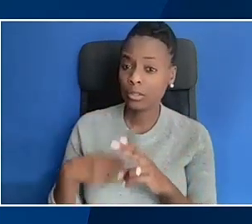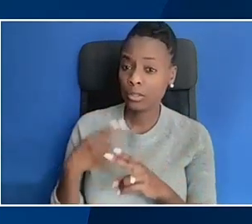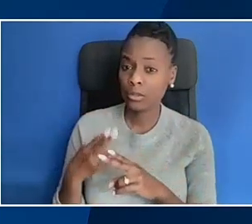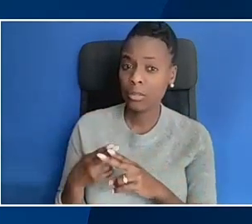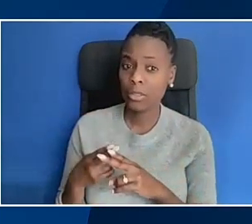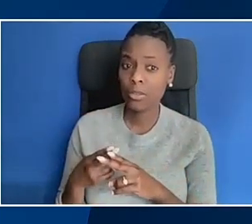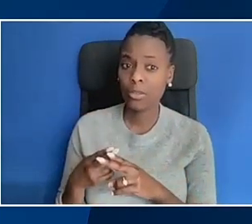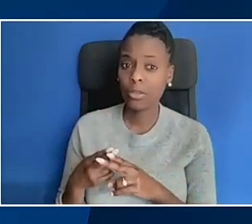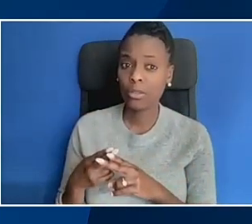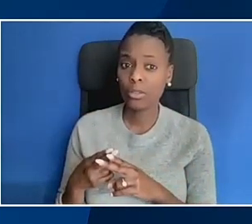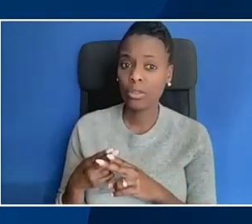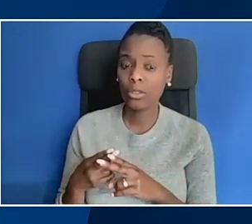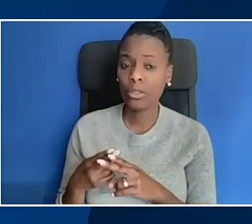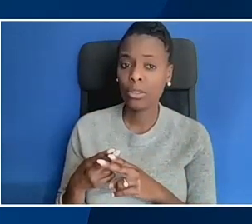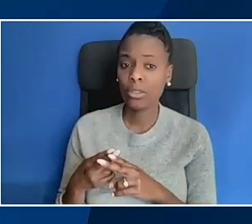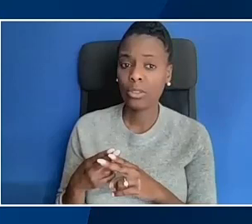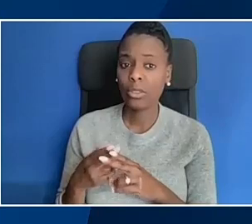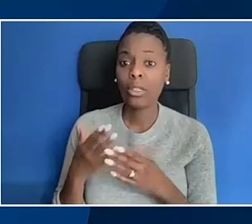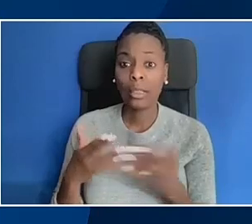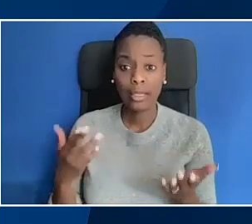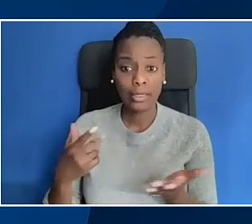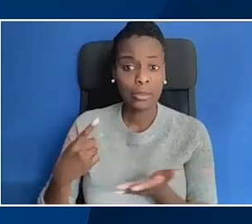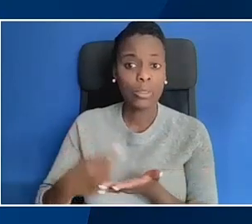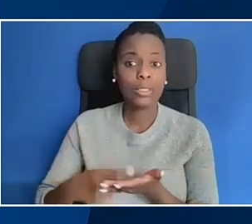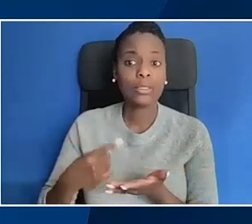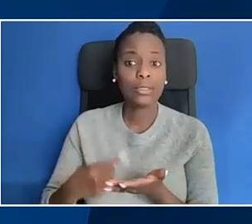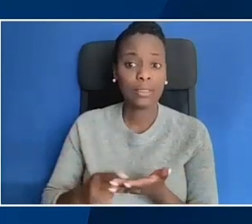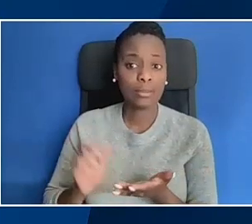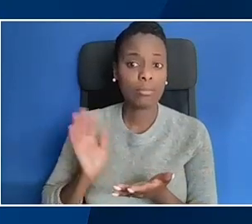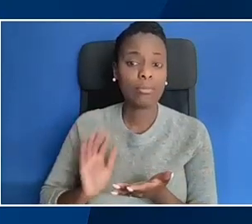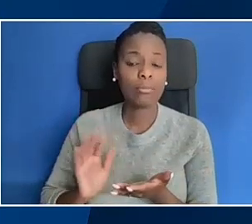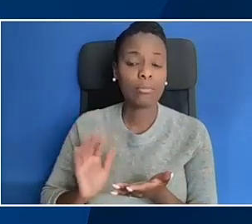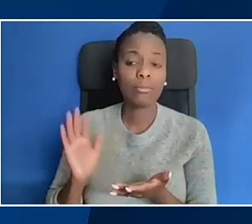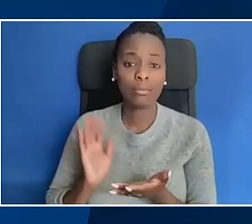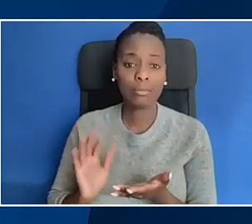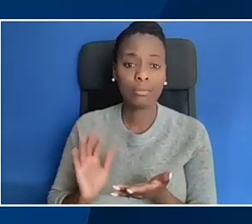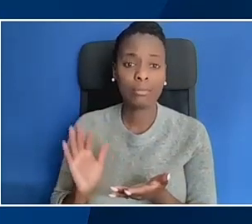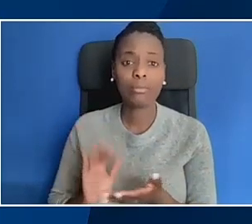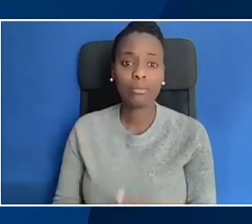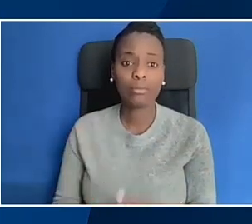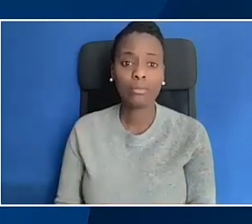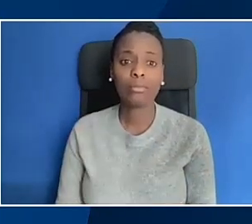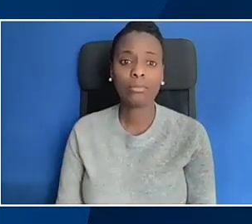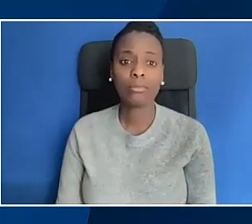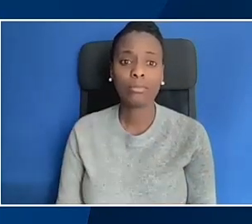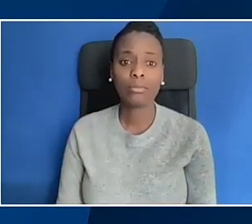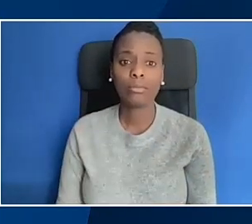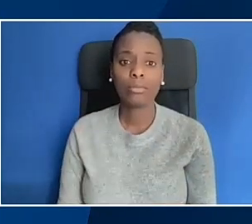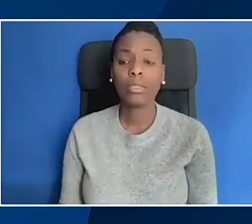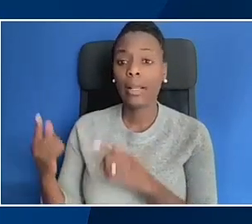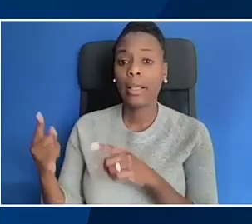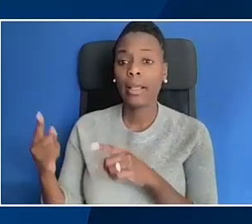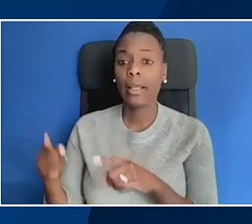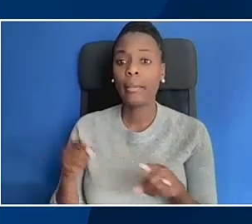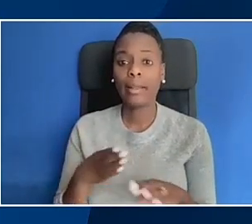that we had discussed and brought forward that would happen after the fact of serving